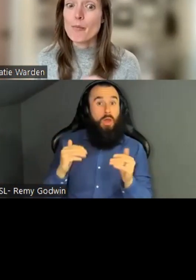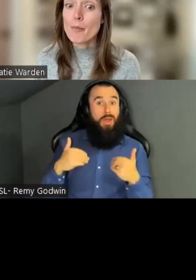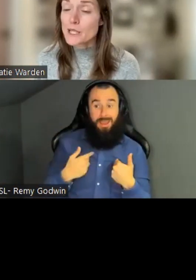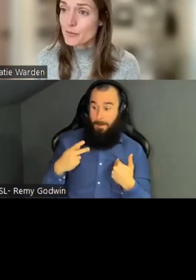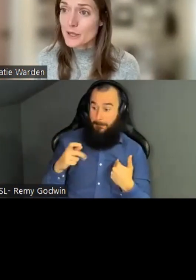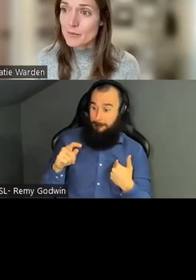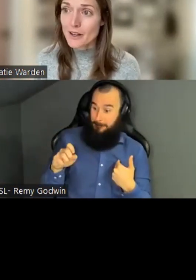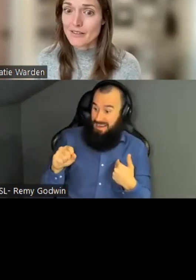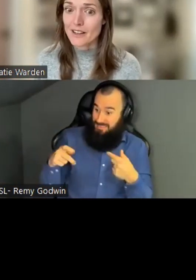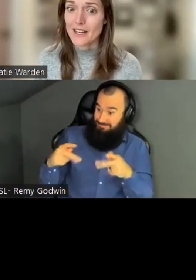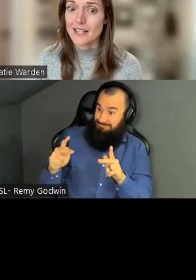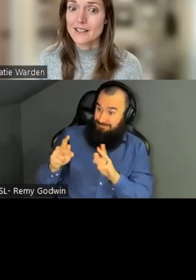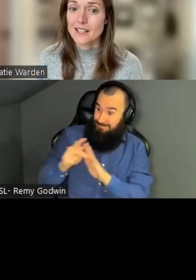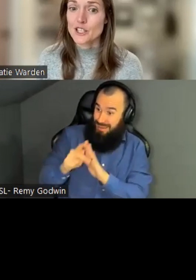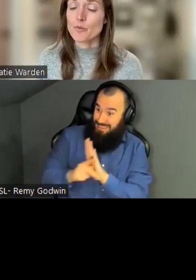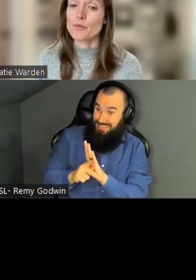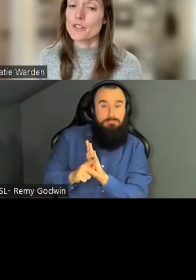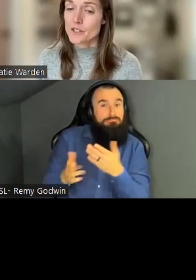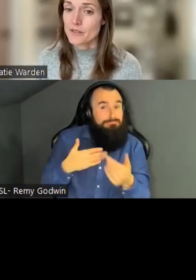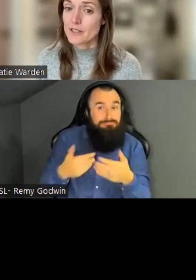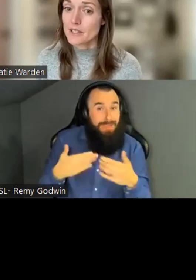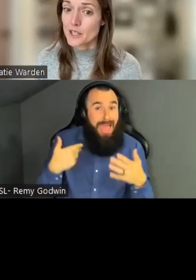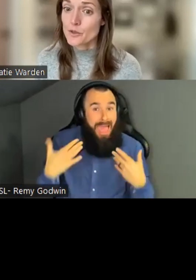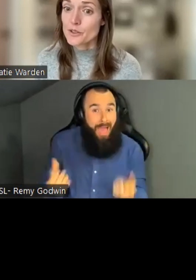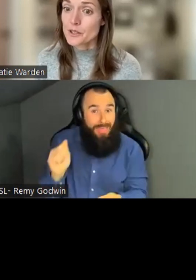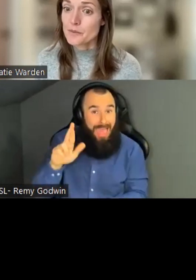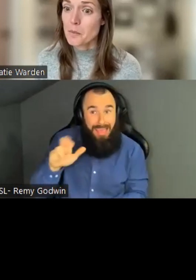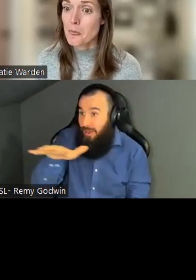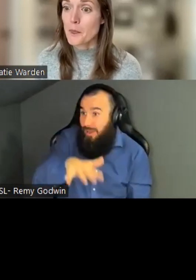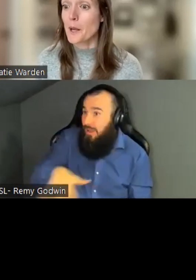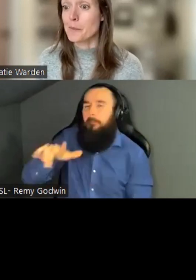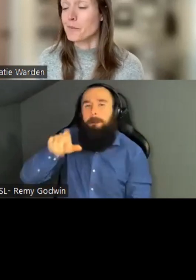must be modified to permit service animals,